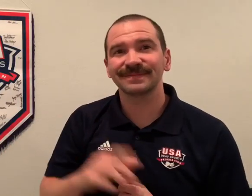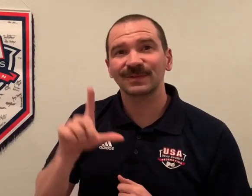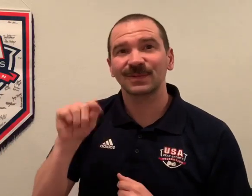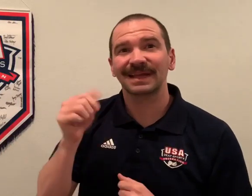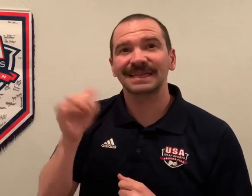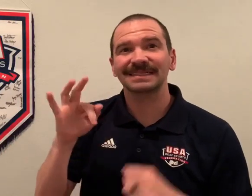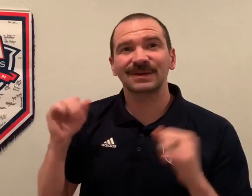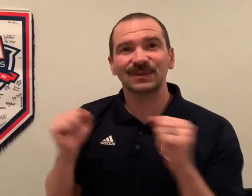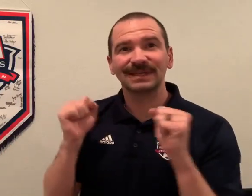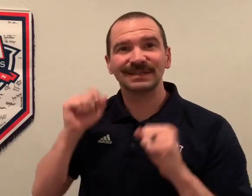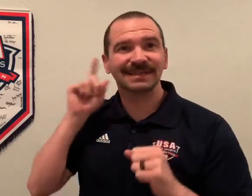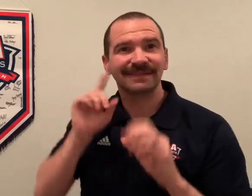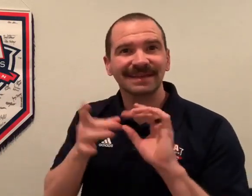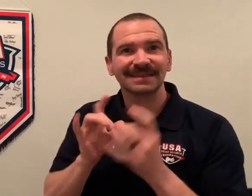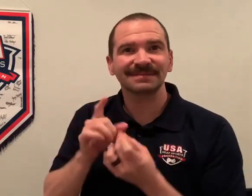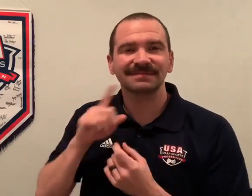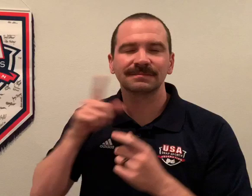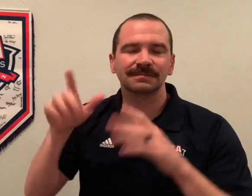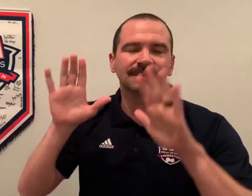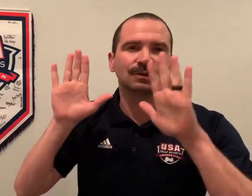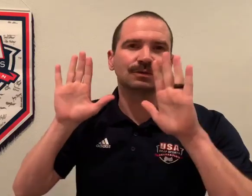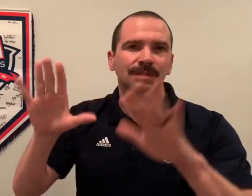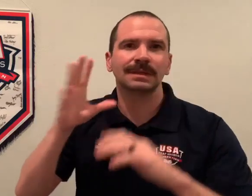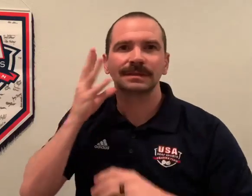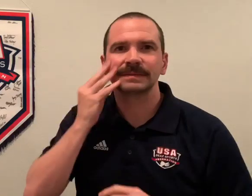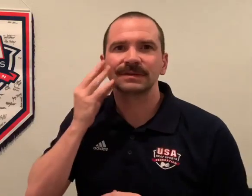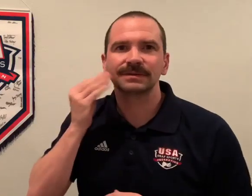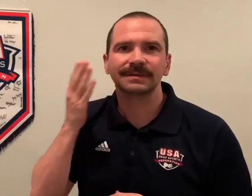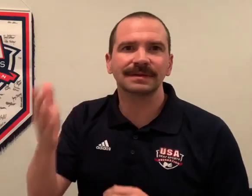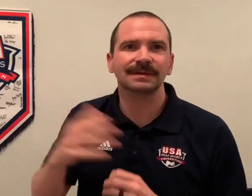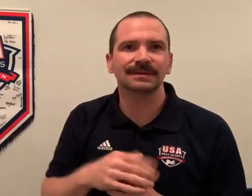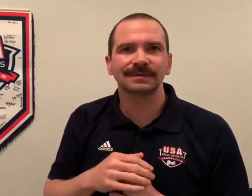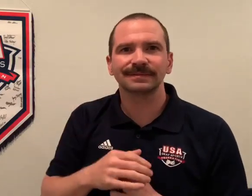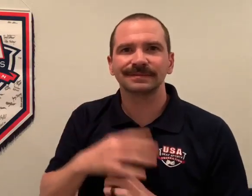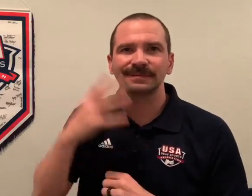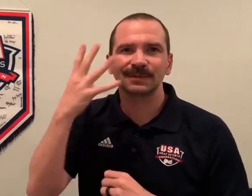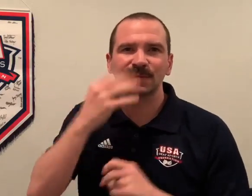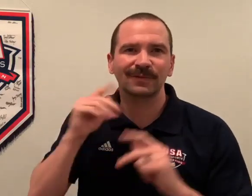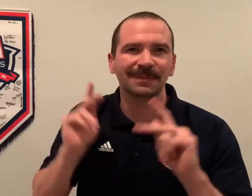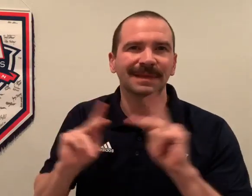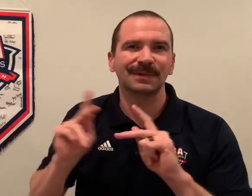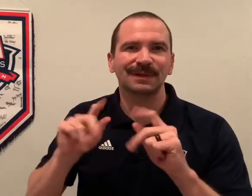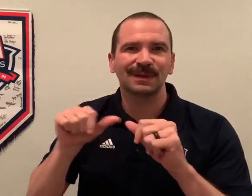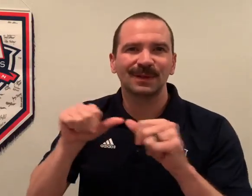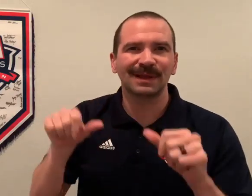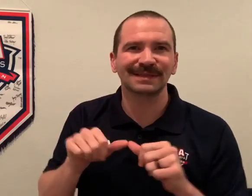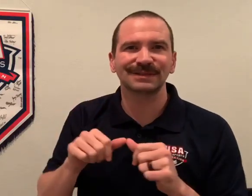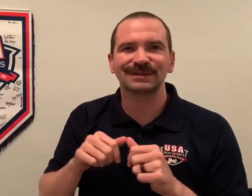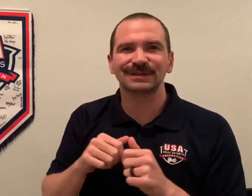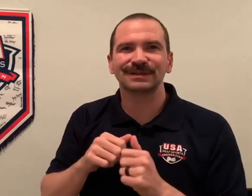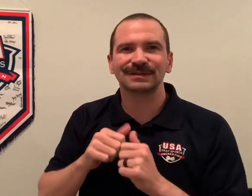The 2019 Winter Deaflympics was truly a great experience. There were beautiful people, locations,